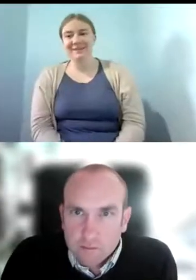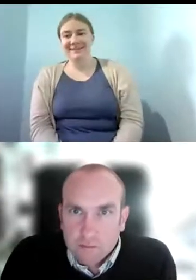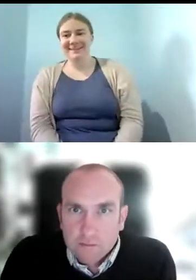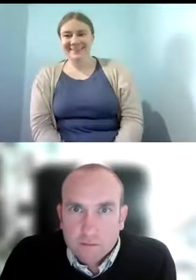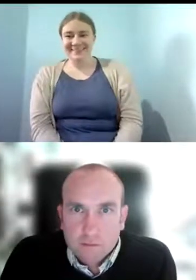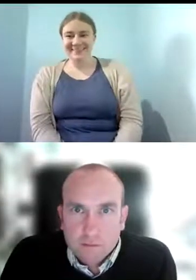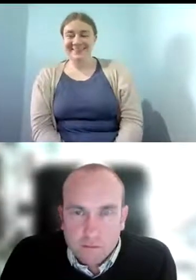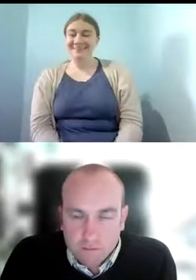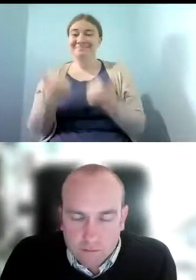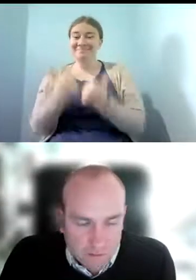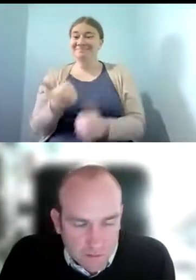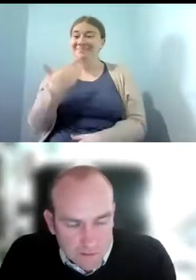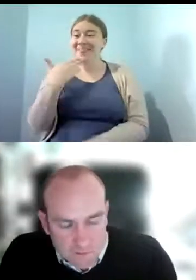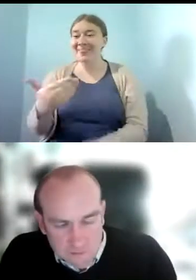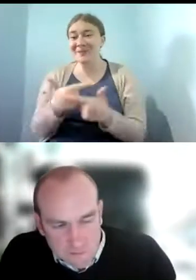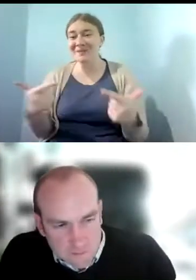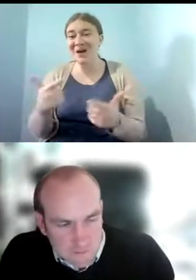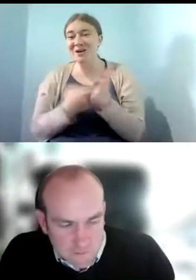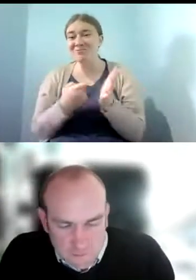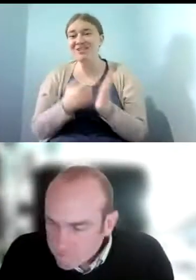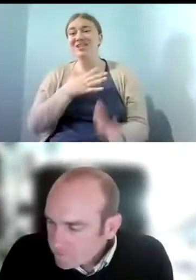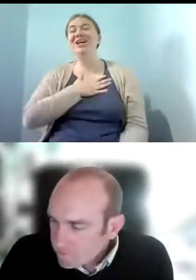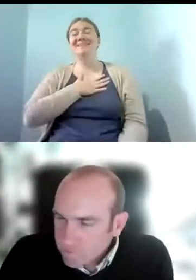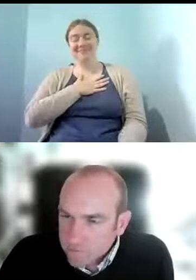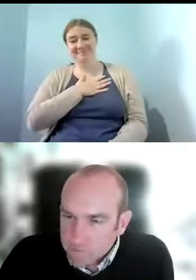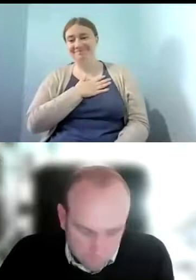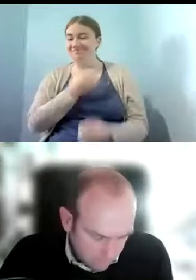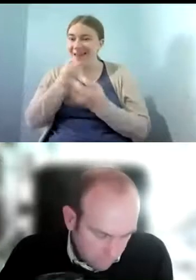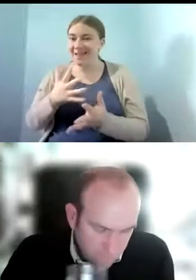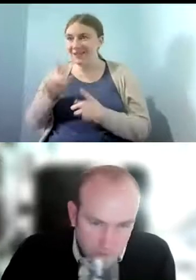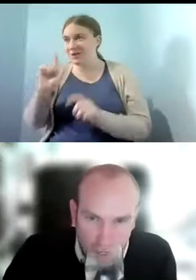brilliant thank you so much richard uh it's great to get your insights into that